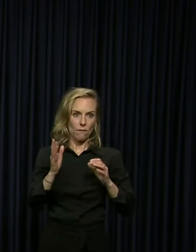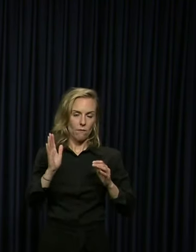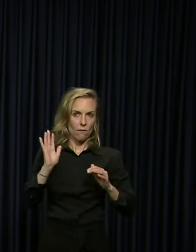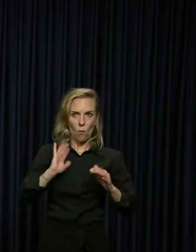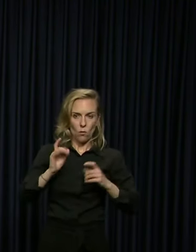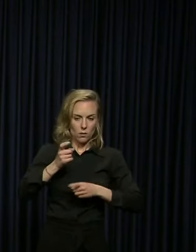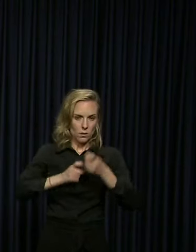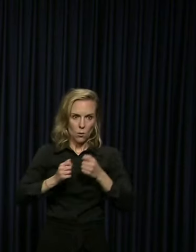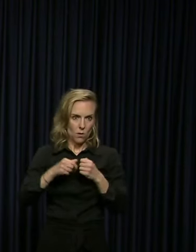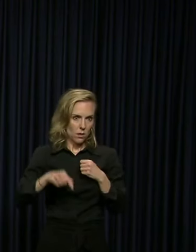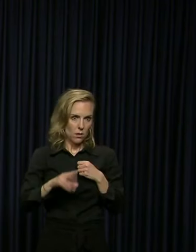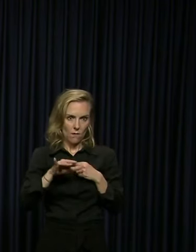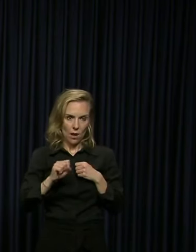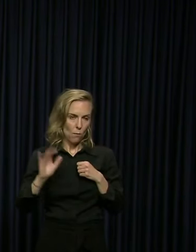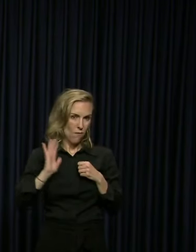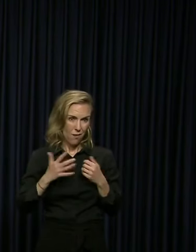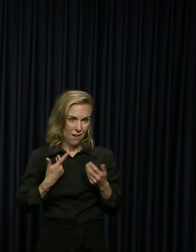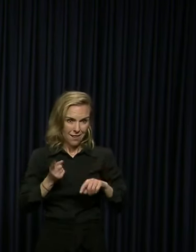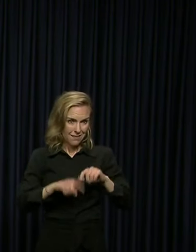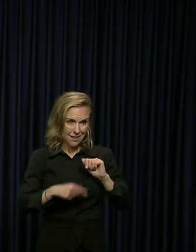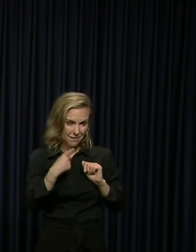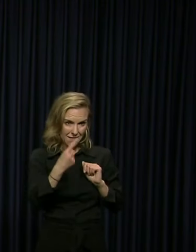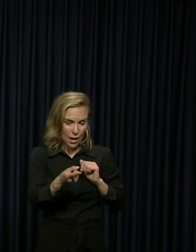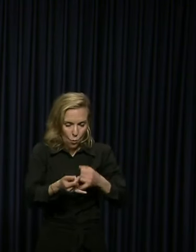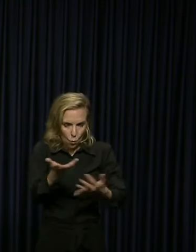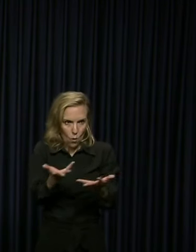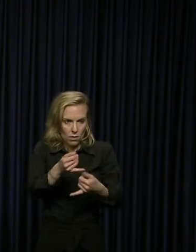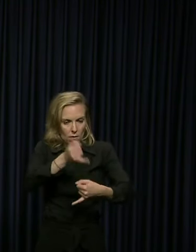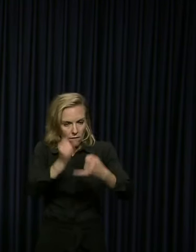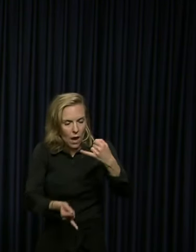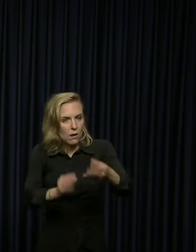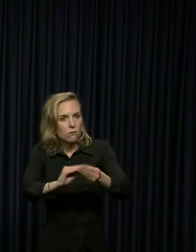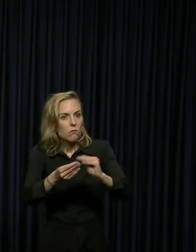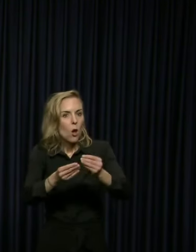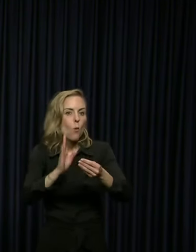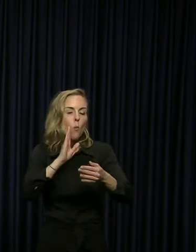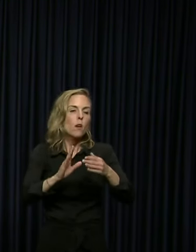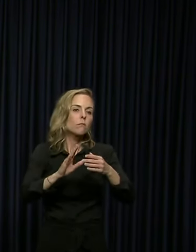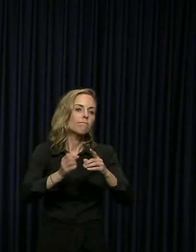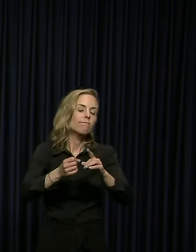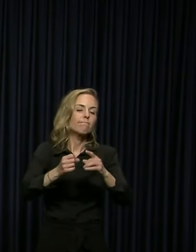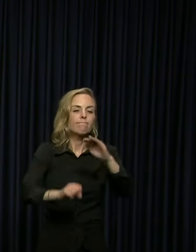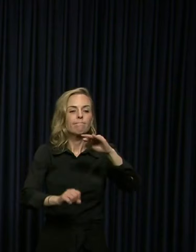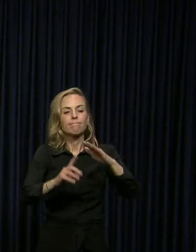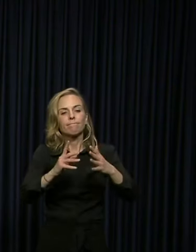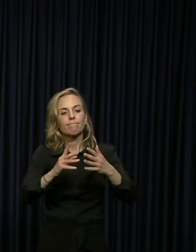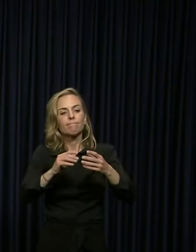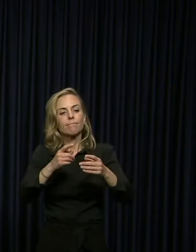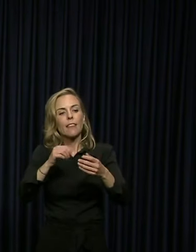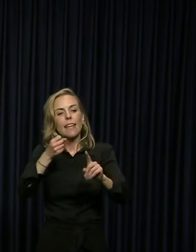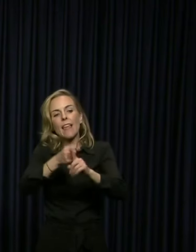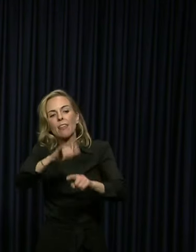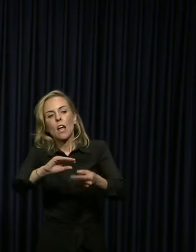THIS IS HIS FAMILY'S SACRIFICE, THAT THEY ARE MAKING IN THEIR MOST DIFFICULT TIME TO MAKE SURE